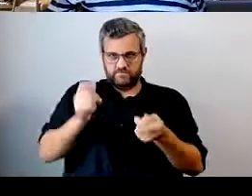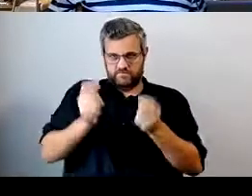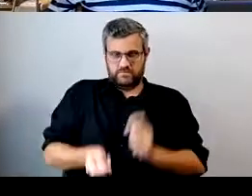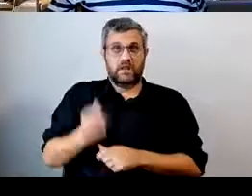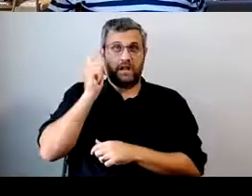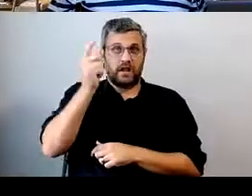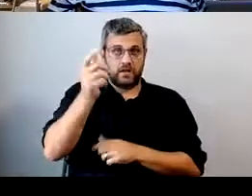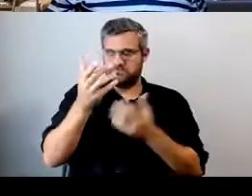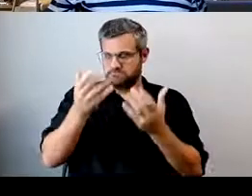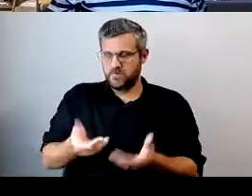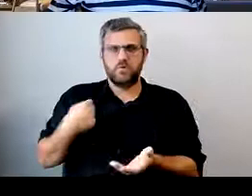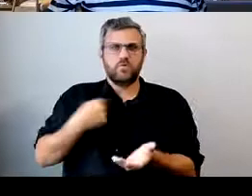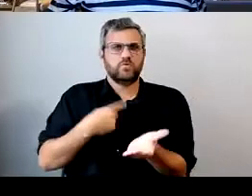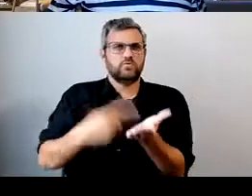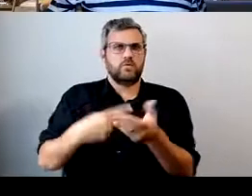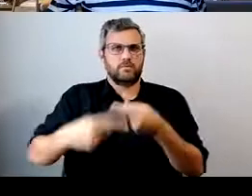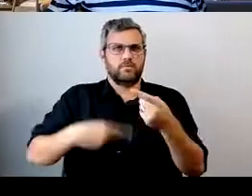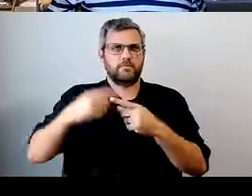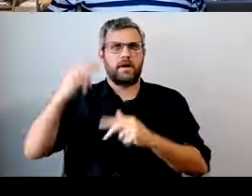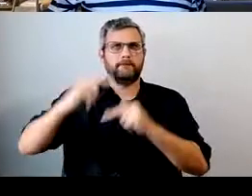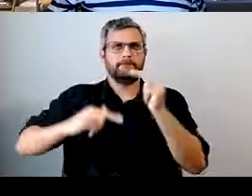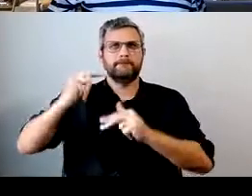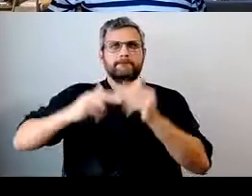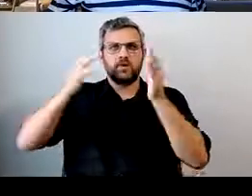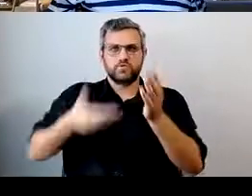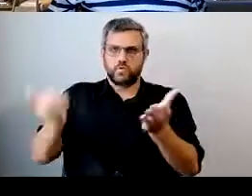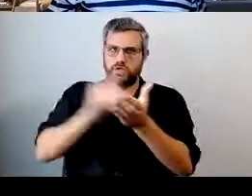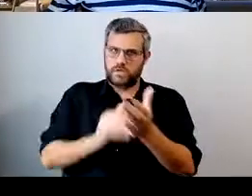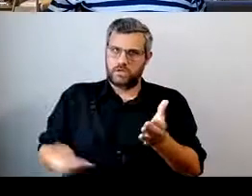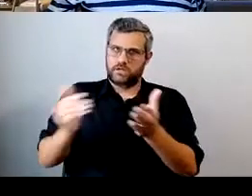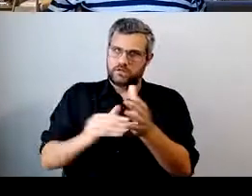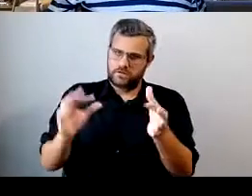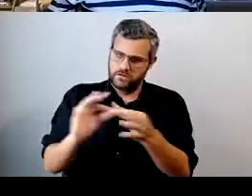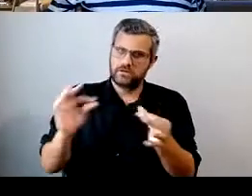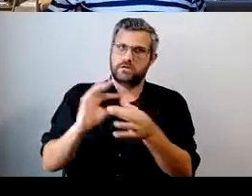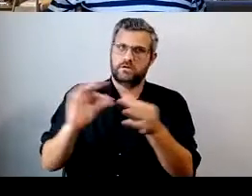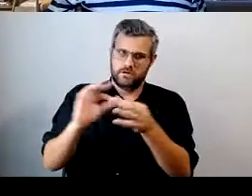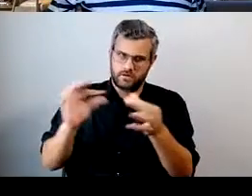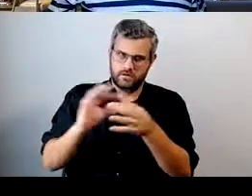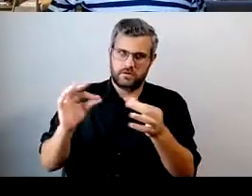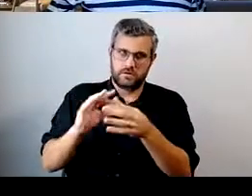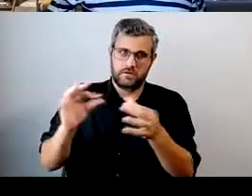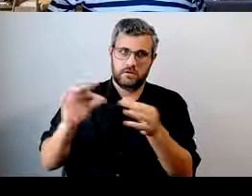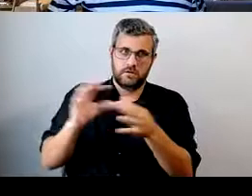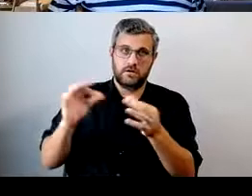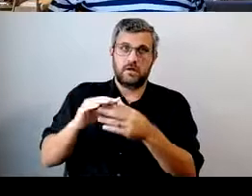This is something that we talk about with builders over and over and over, retrofitting is the original cost plus,